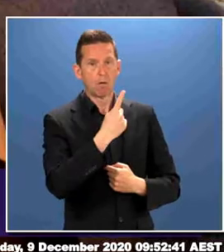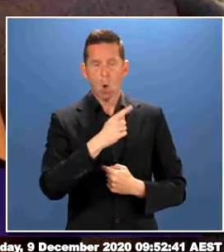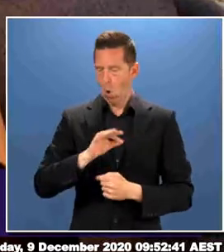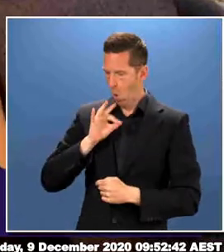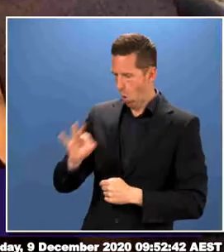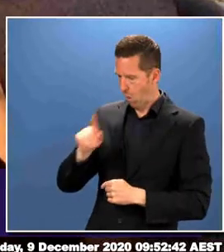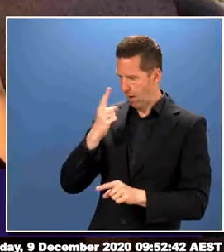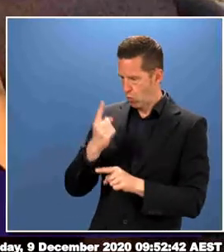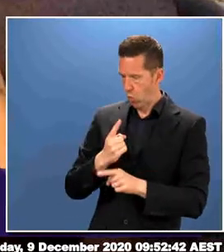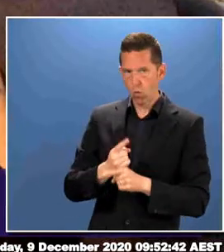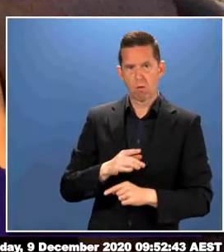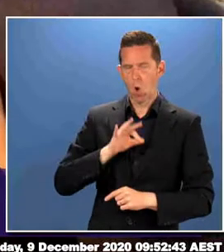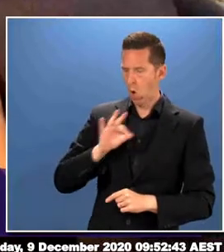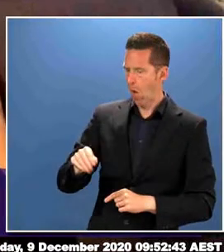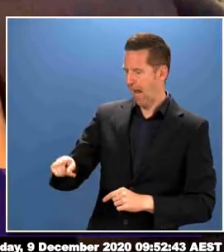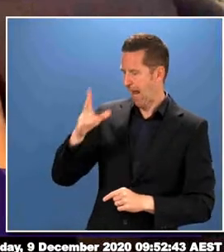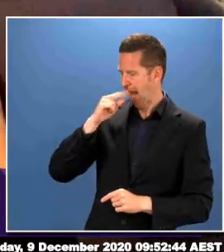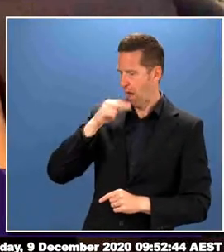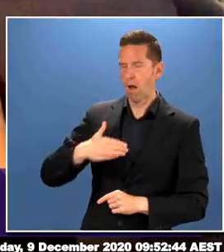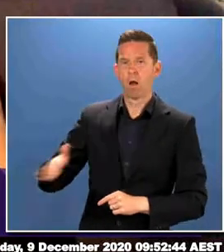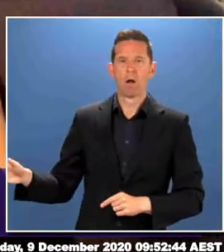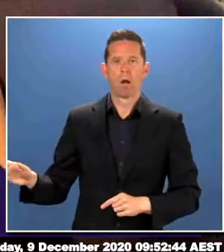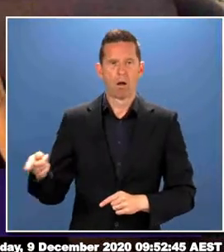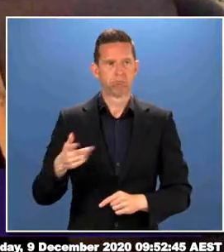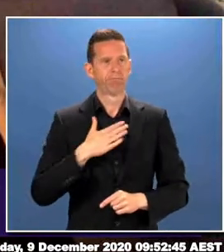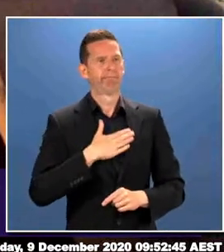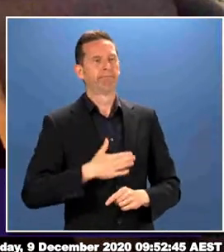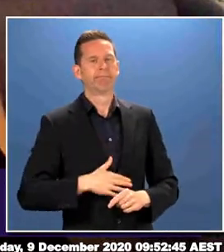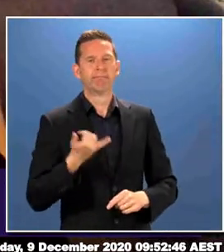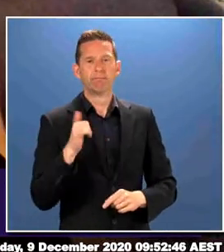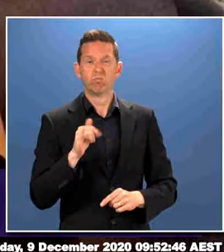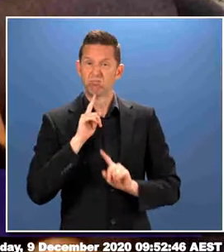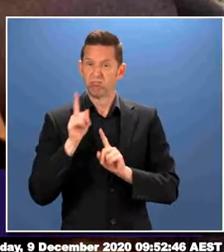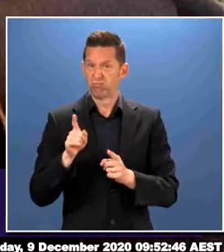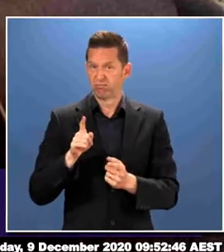you're not old enough. So --- as well as situations where young people were often not listened